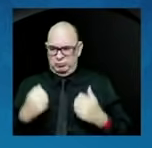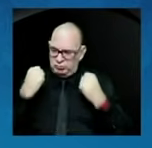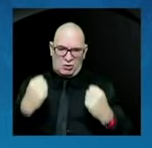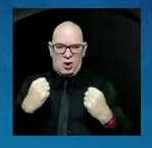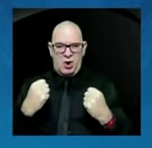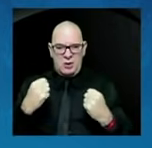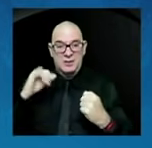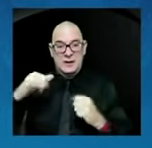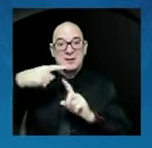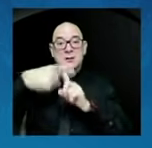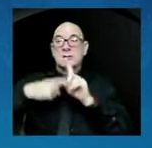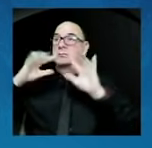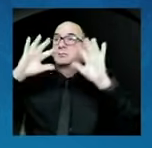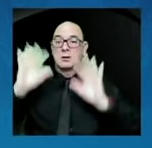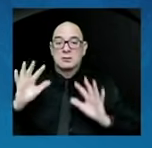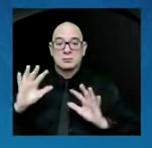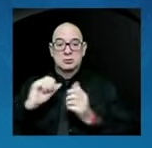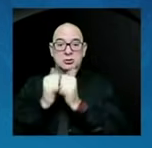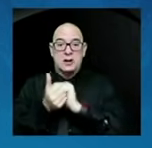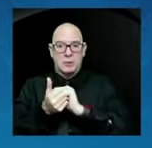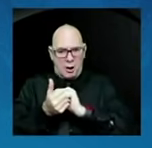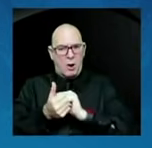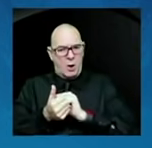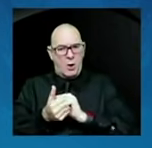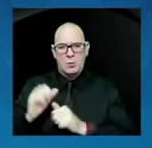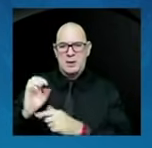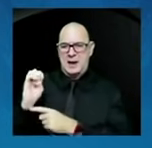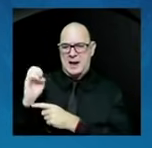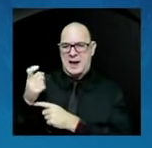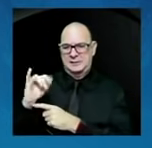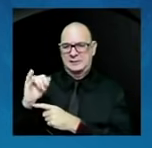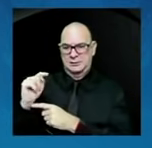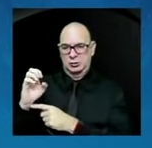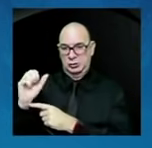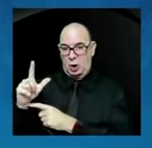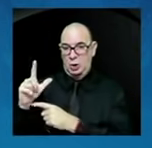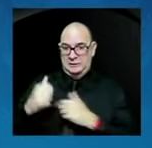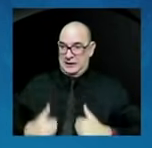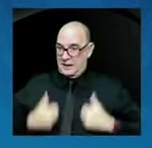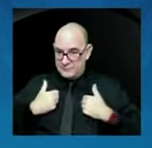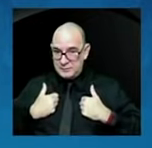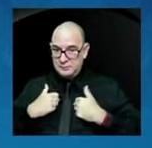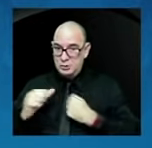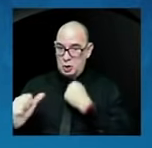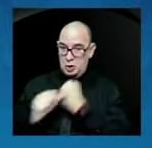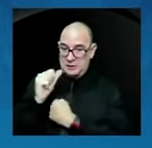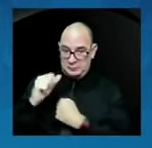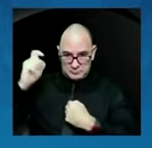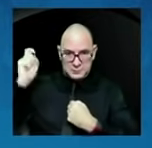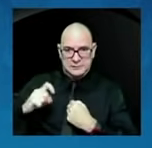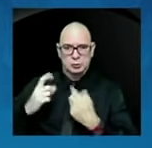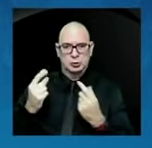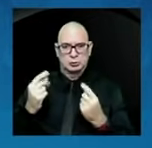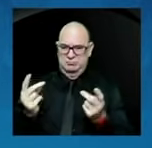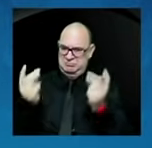THEY WERE CLEAR, DECISIVE, CLIMATE CHANGE IS EXPO TENSION